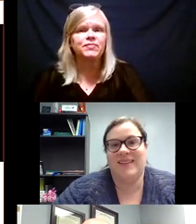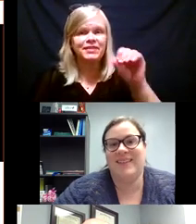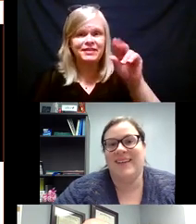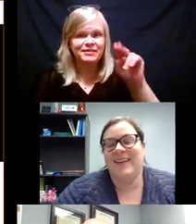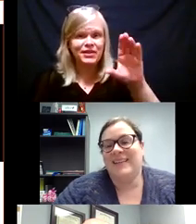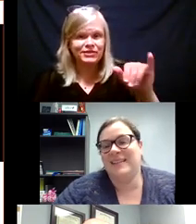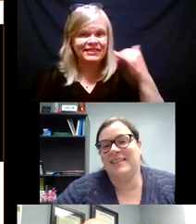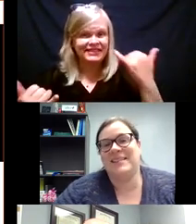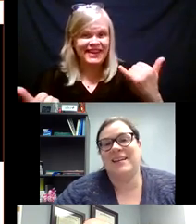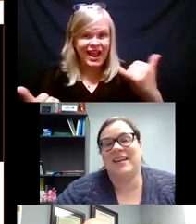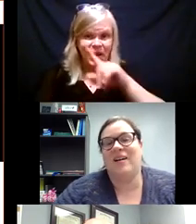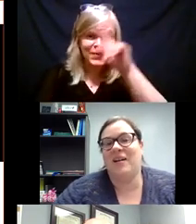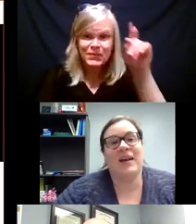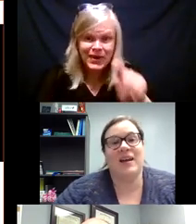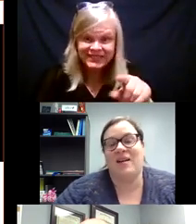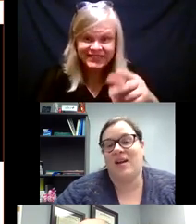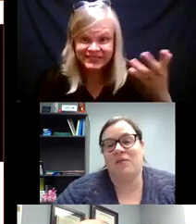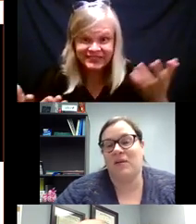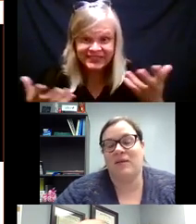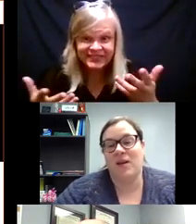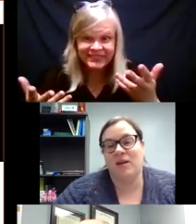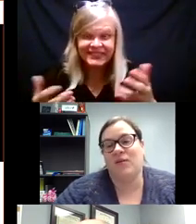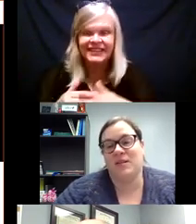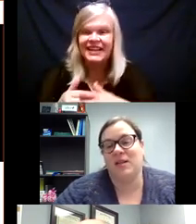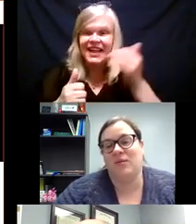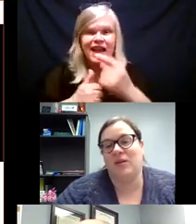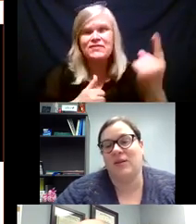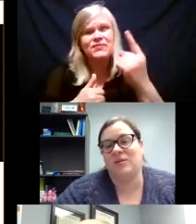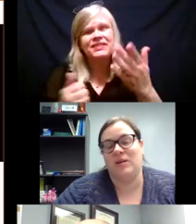AGAIN, EVERYONE, THANK YOU FOR STICKING WITH US.